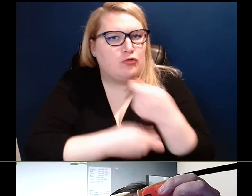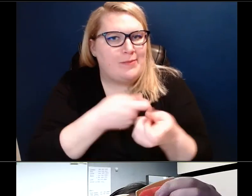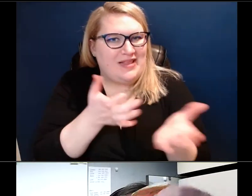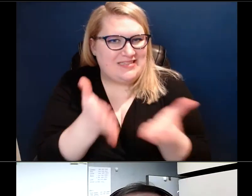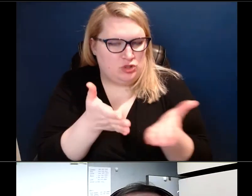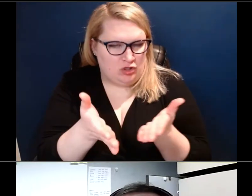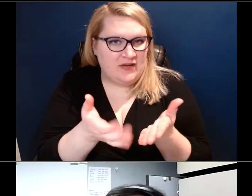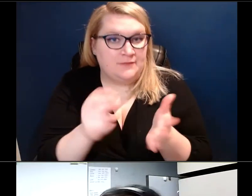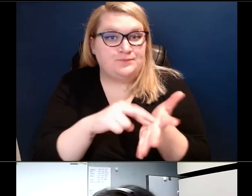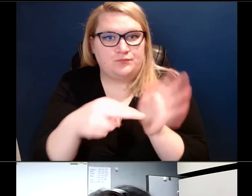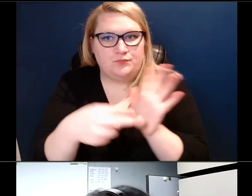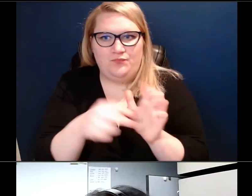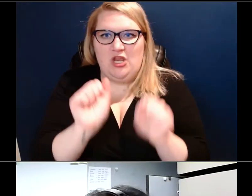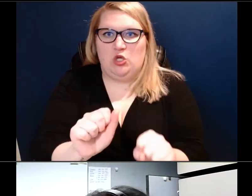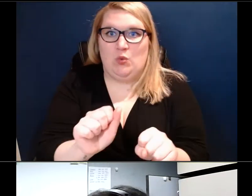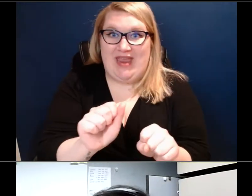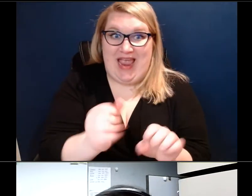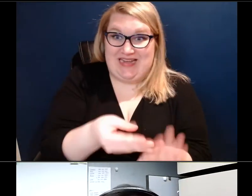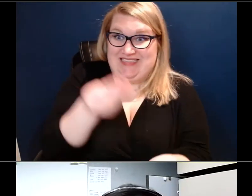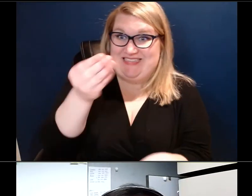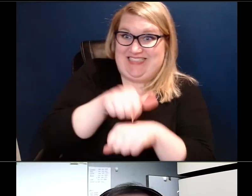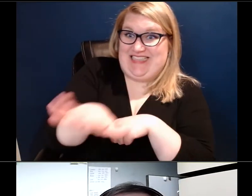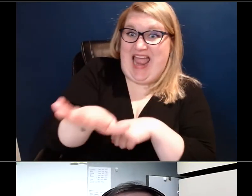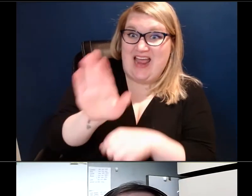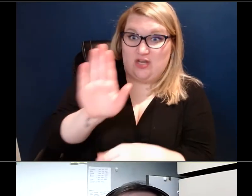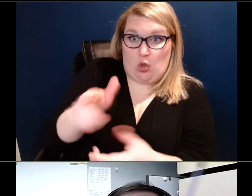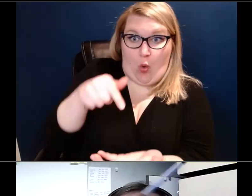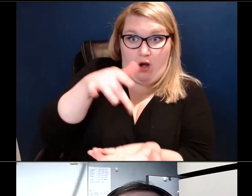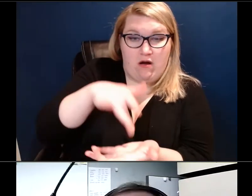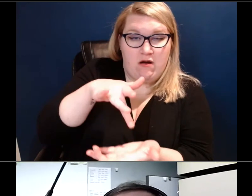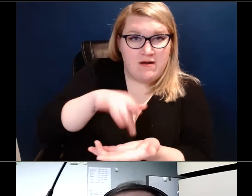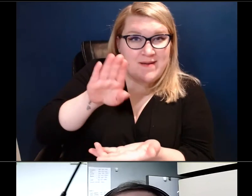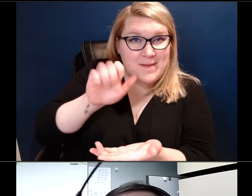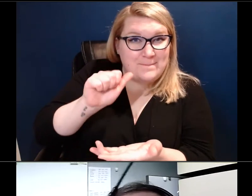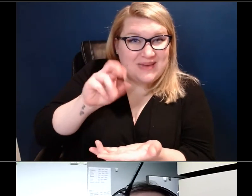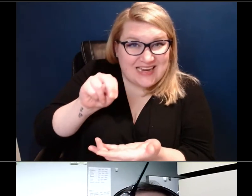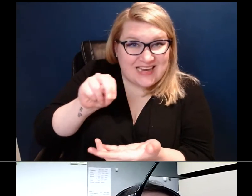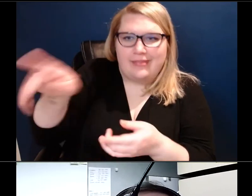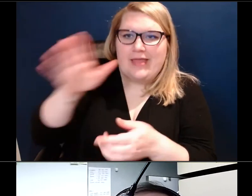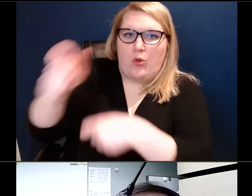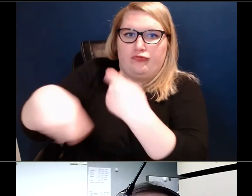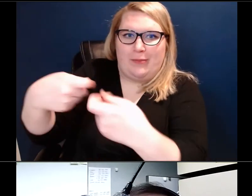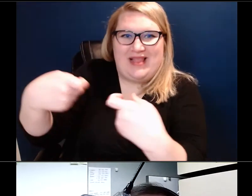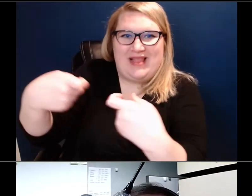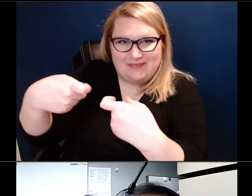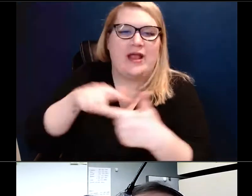So you can send them your beacon, and they will replace the battery for you. And it'll work again for another five or 10 years.